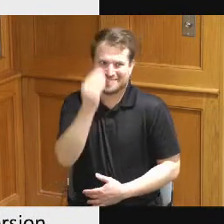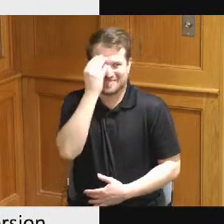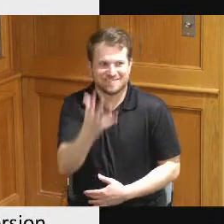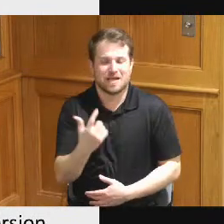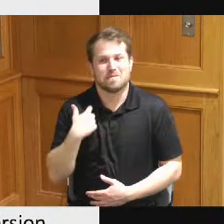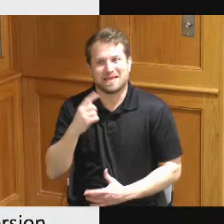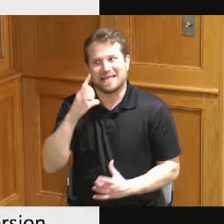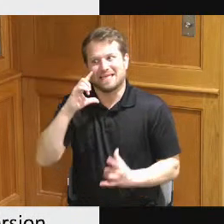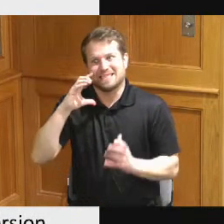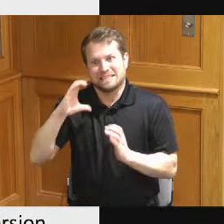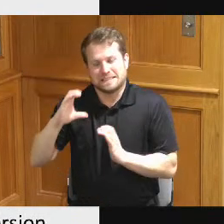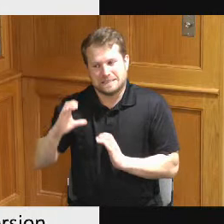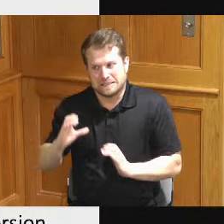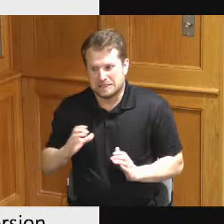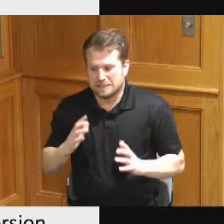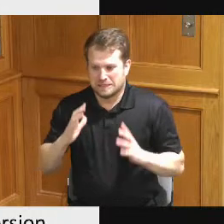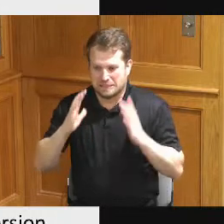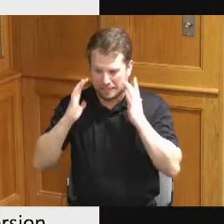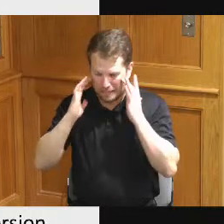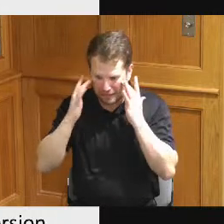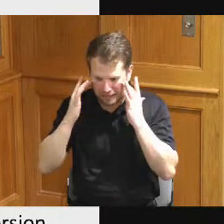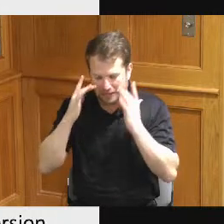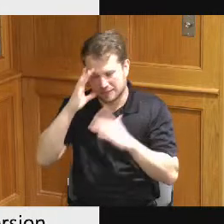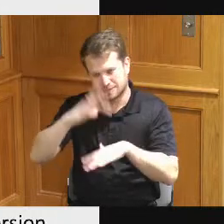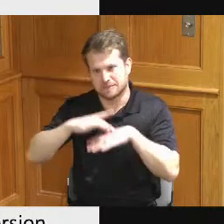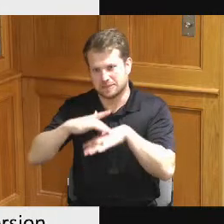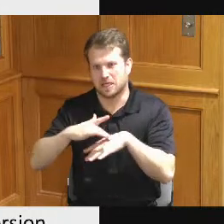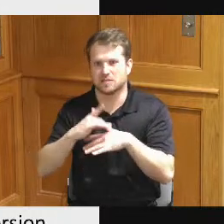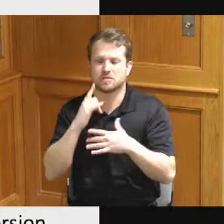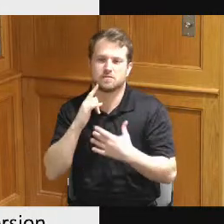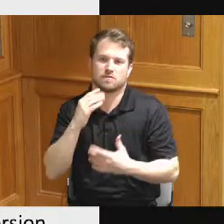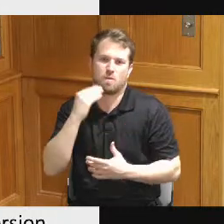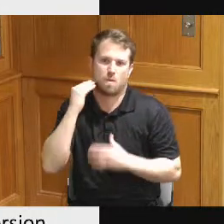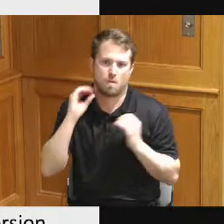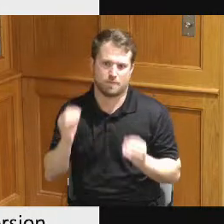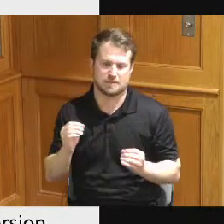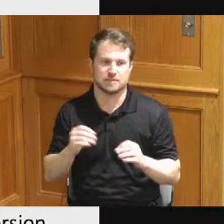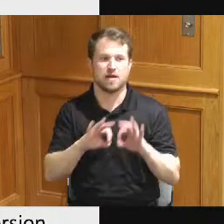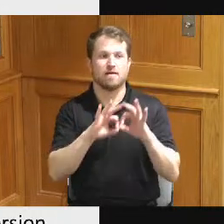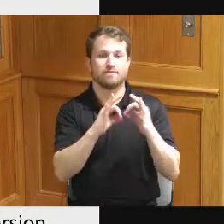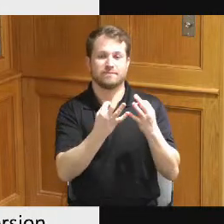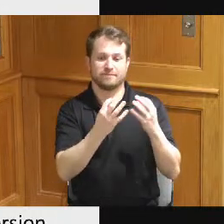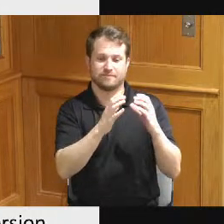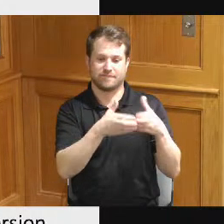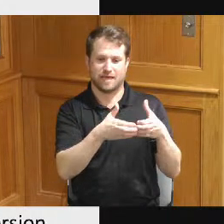bit about the homeless population in Hamilton County families unfortunately are the future of